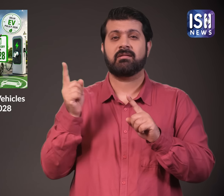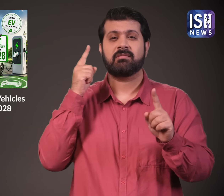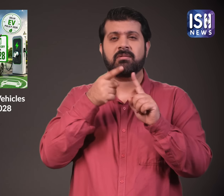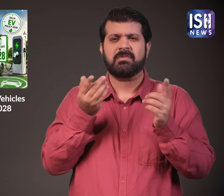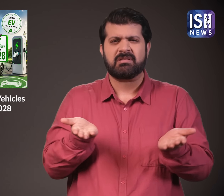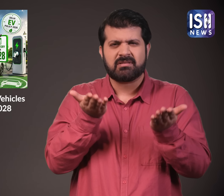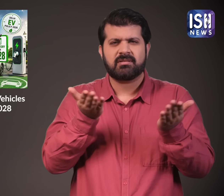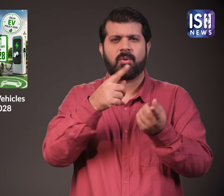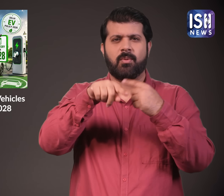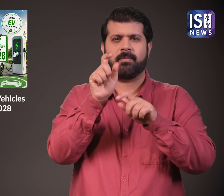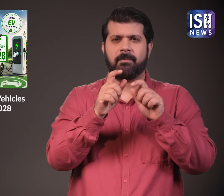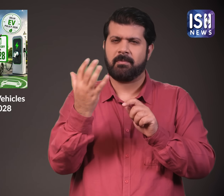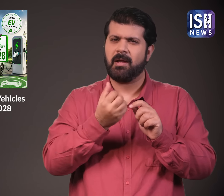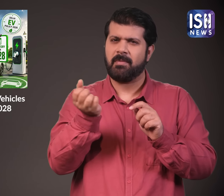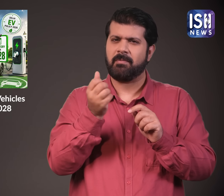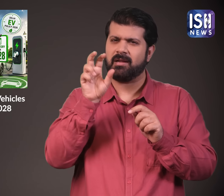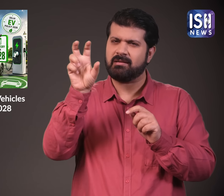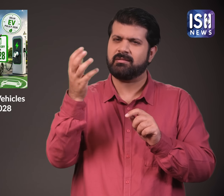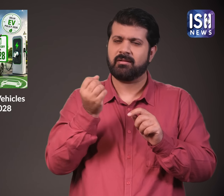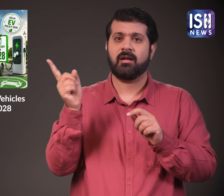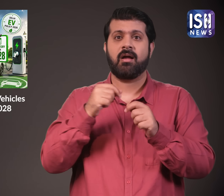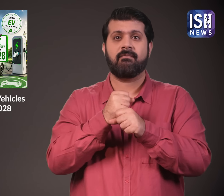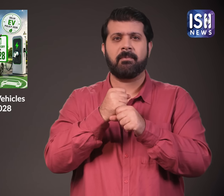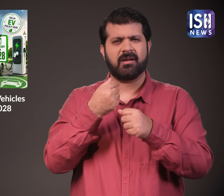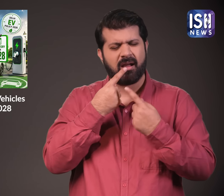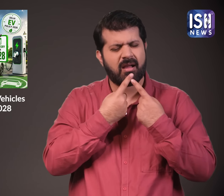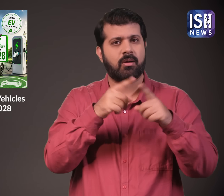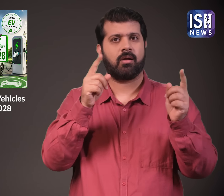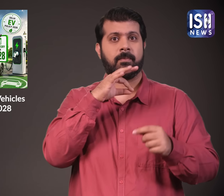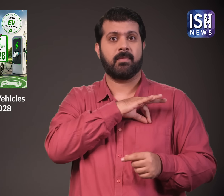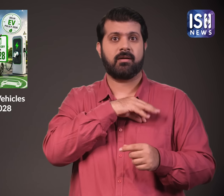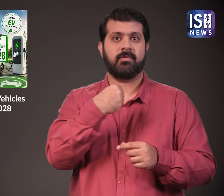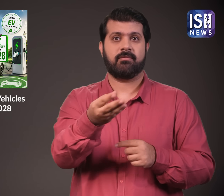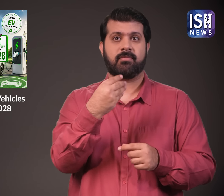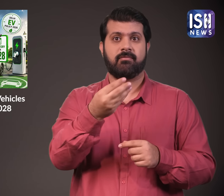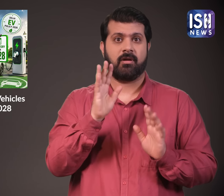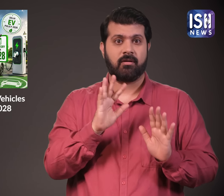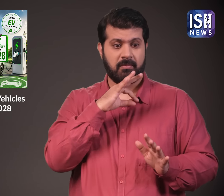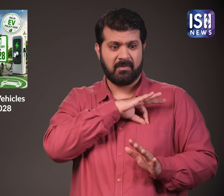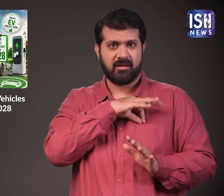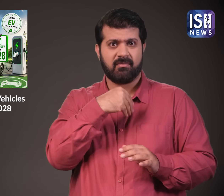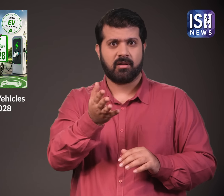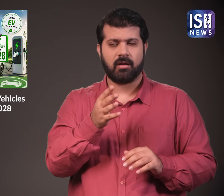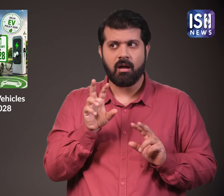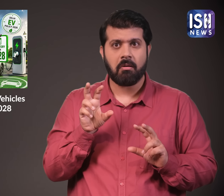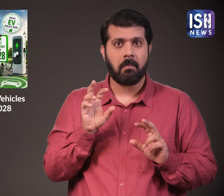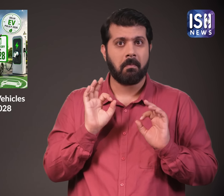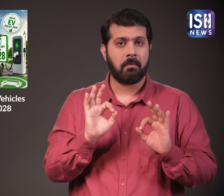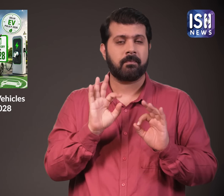To encourage more people to buy EVs, the government has announced several benefits. Amazing!